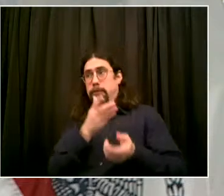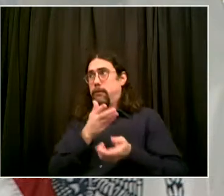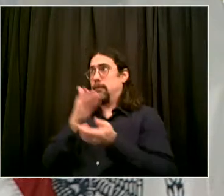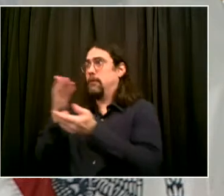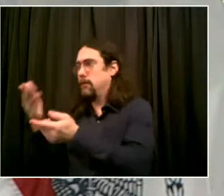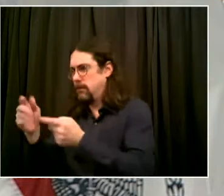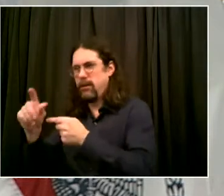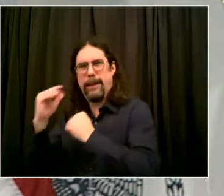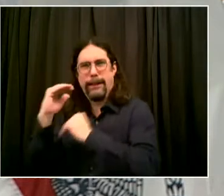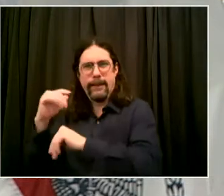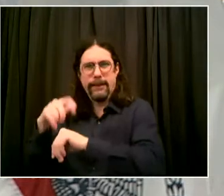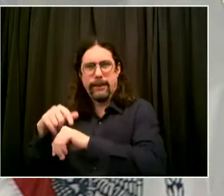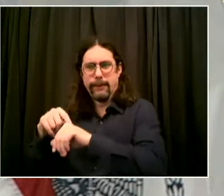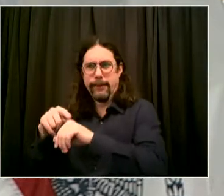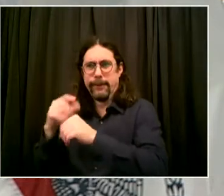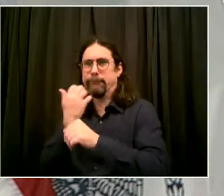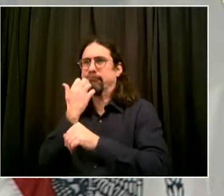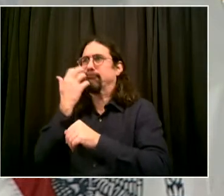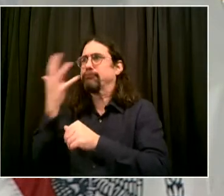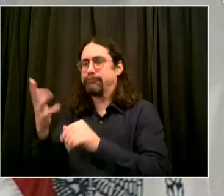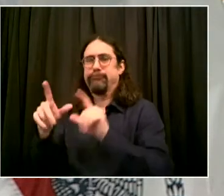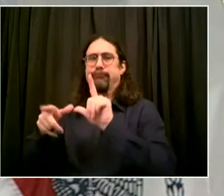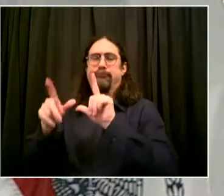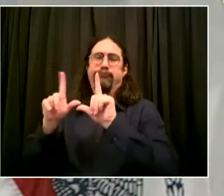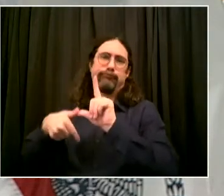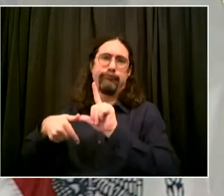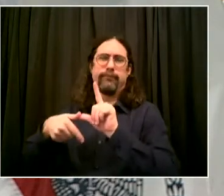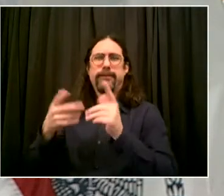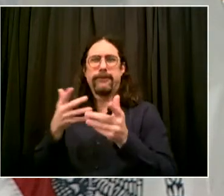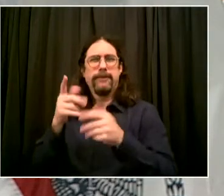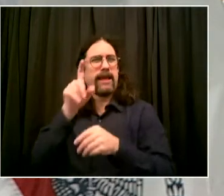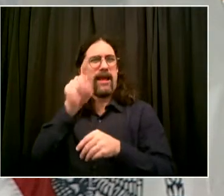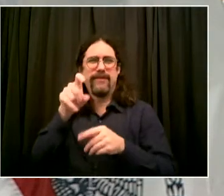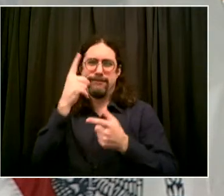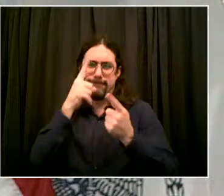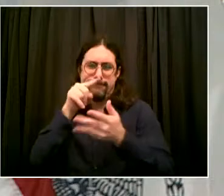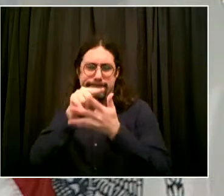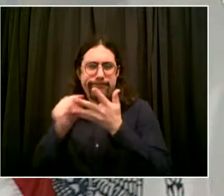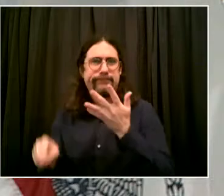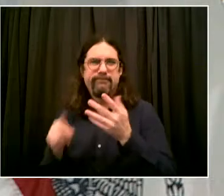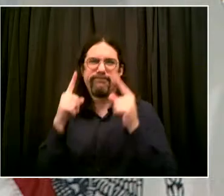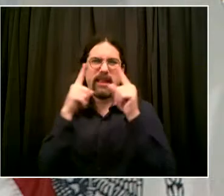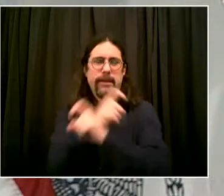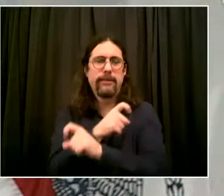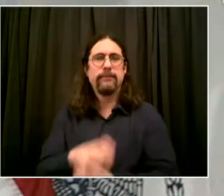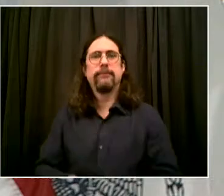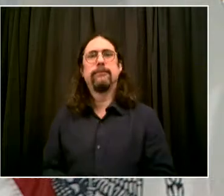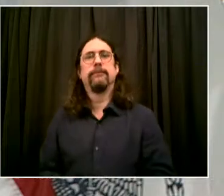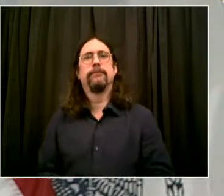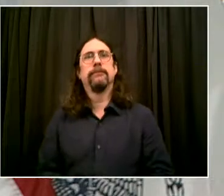Reporter: JUST A PIGGYBACK ON EQUITY WHEN YOU TALK ABOUT GOING